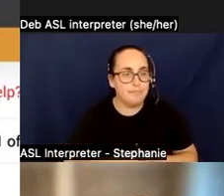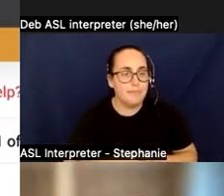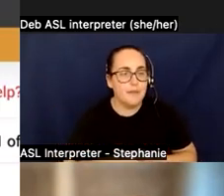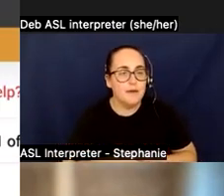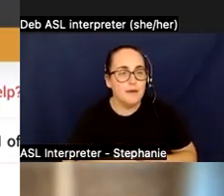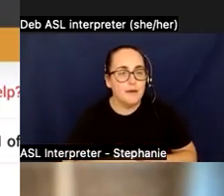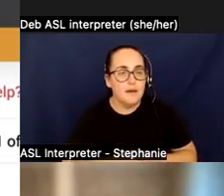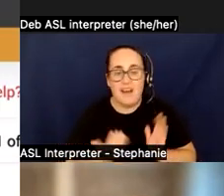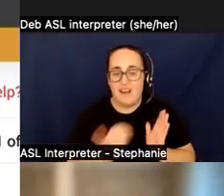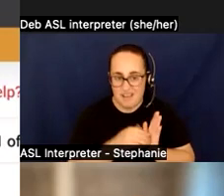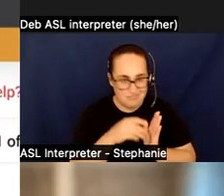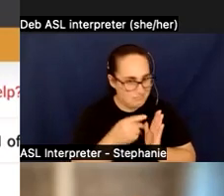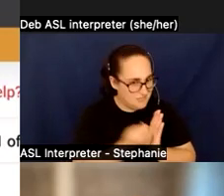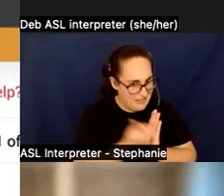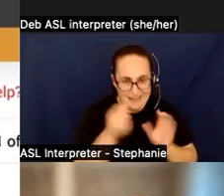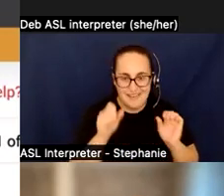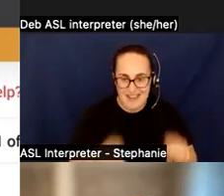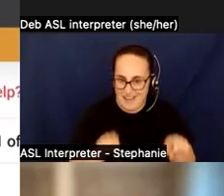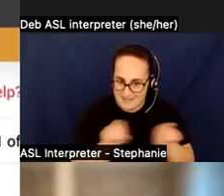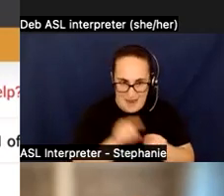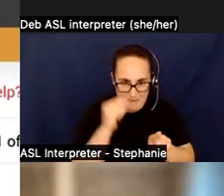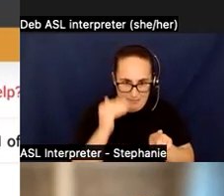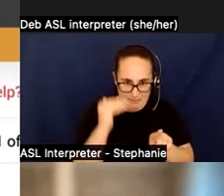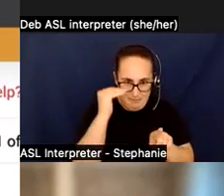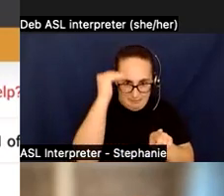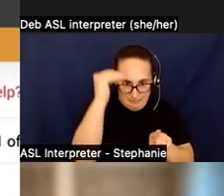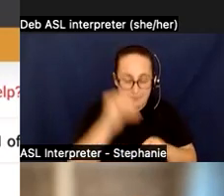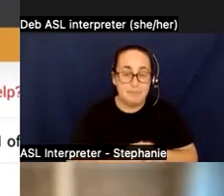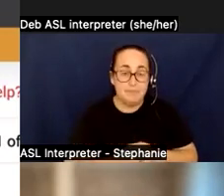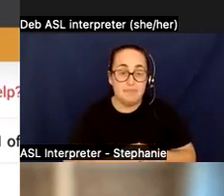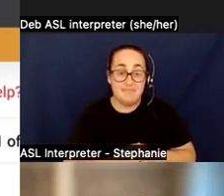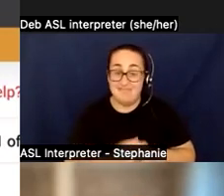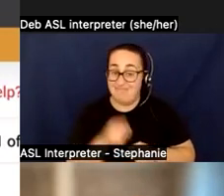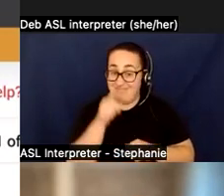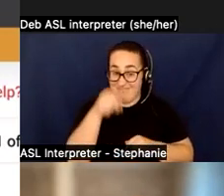That's everything for the submission requirements. Just that one form at the very bottom of the page